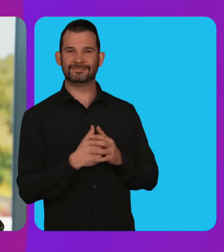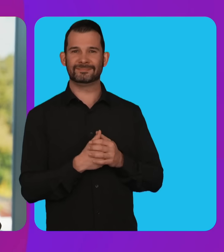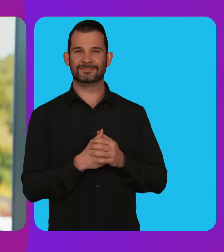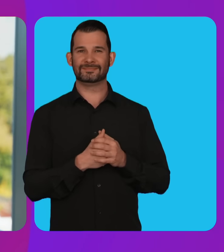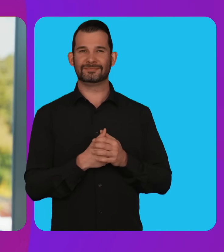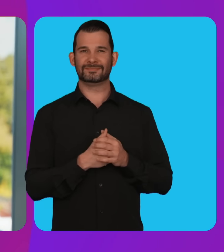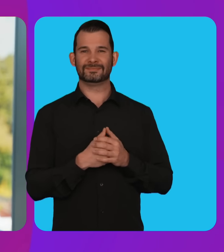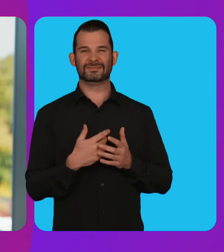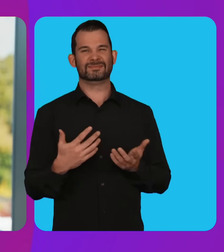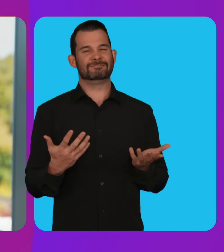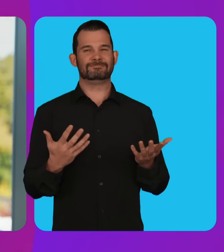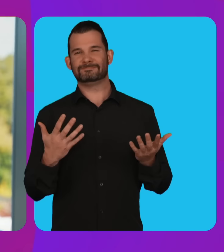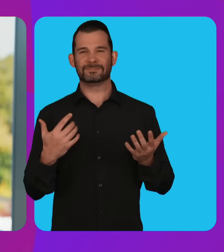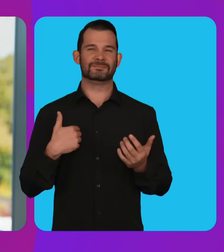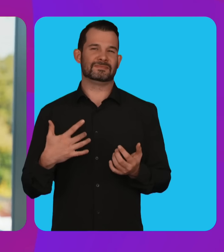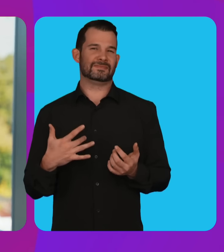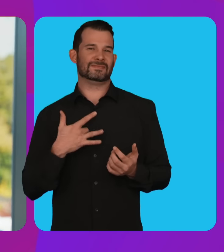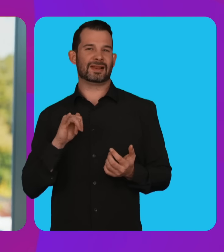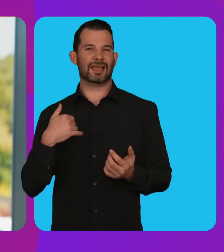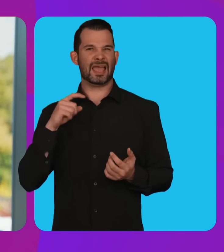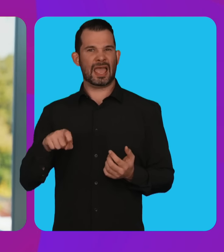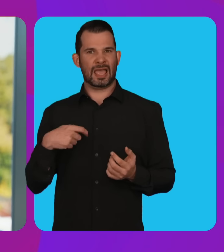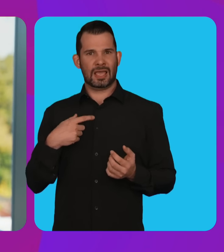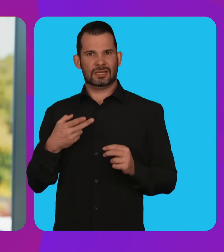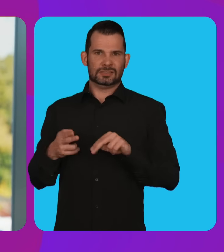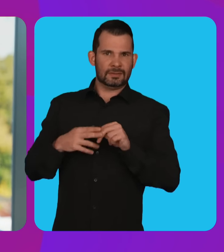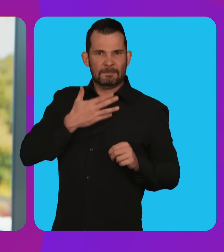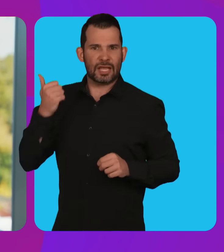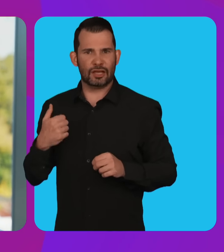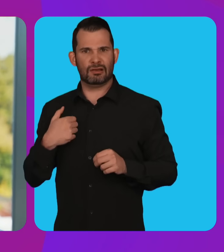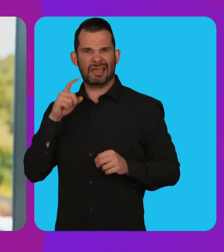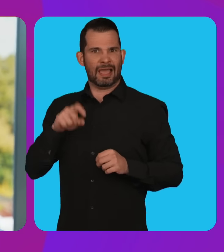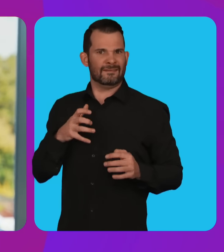I felt I had to go better, go faster.